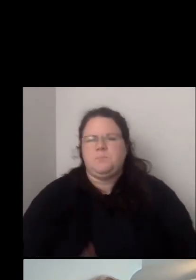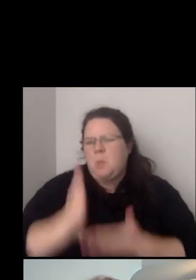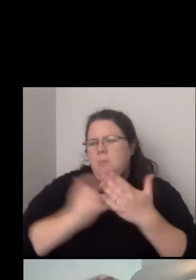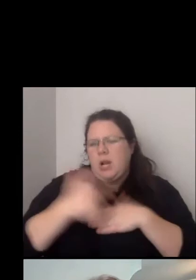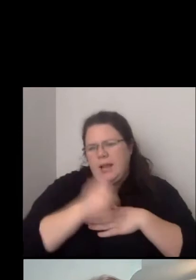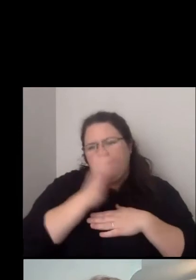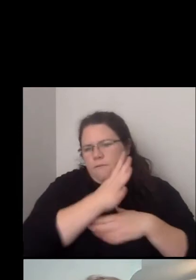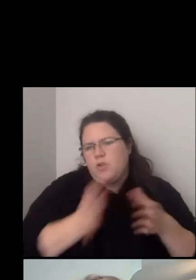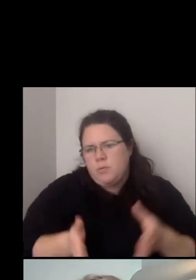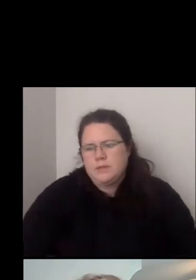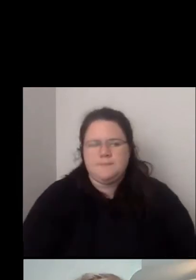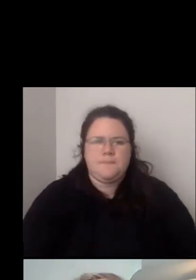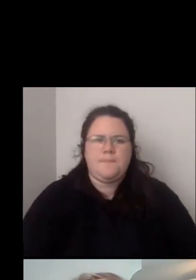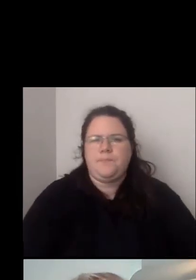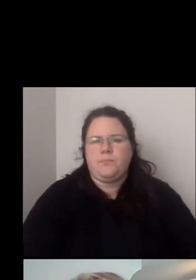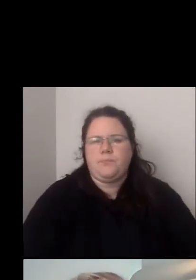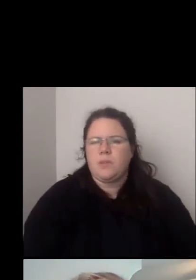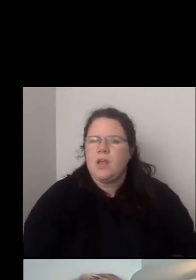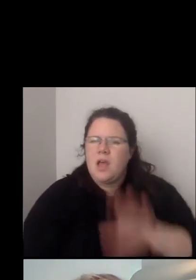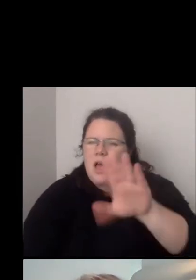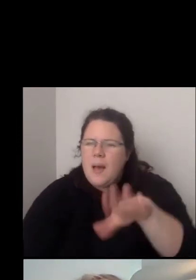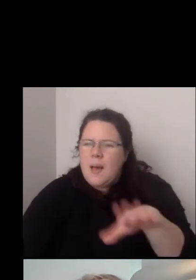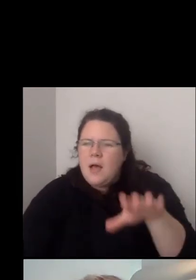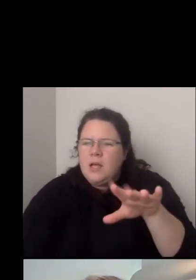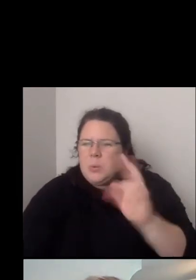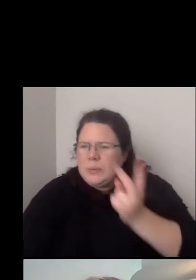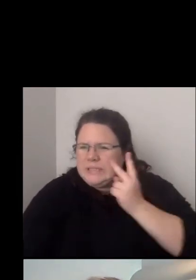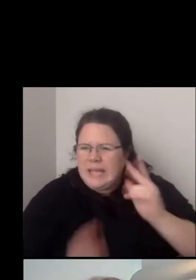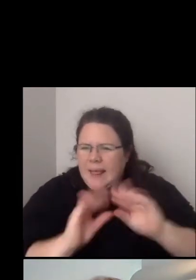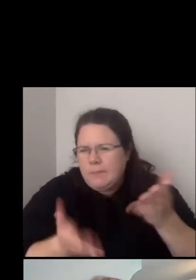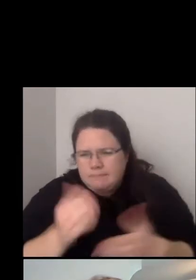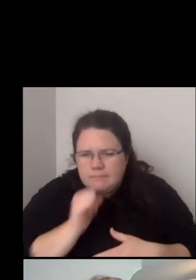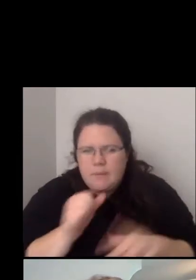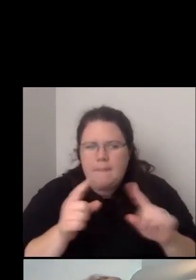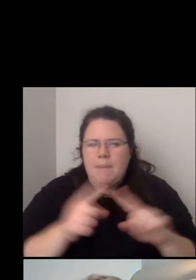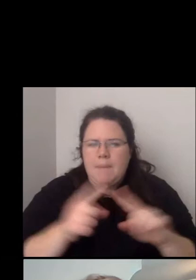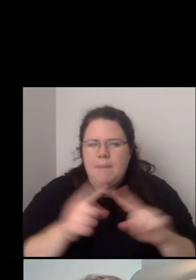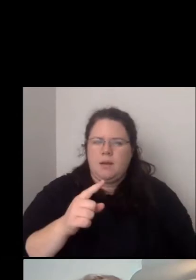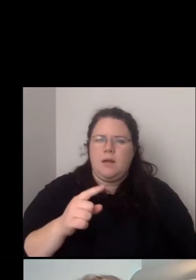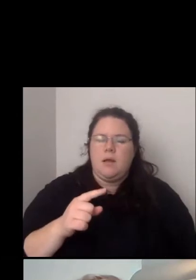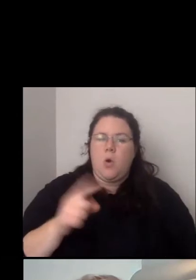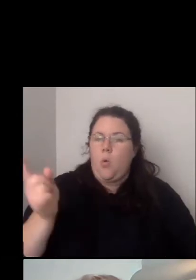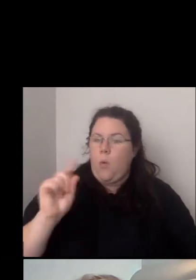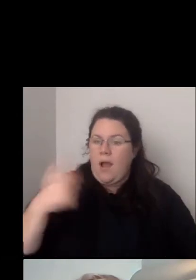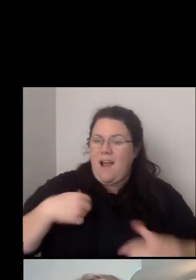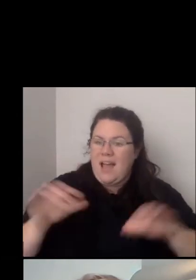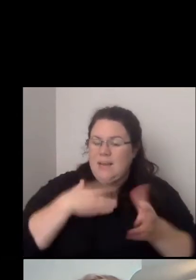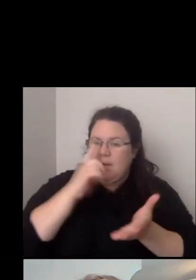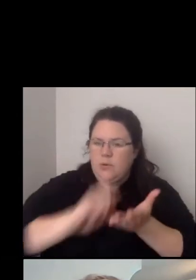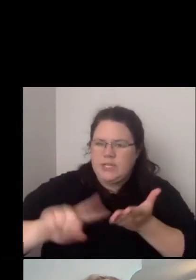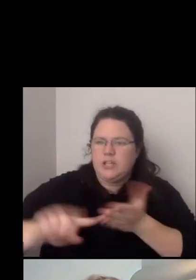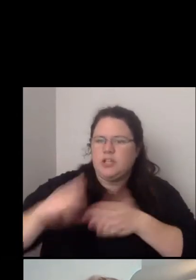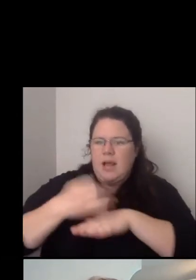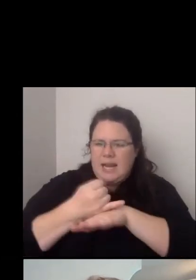I don't know if you can see it, but my dissertation site is the Cloudman site, on Drummon Island in Lake Huron.